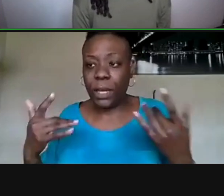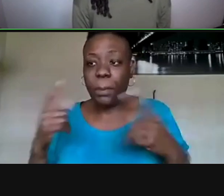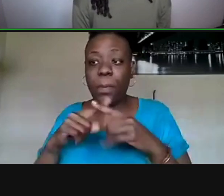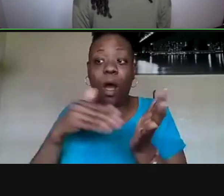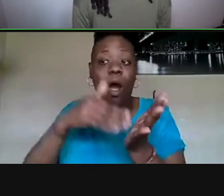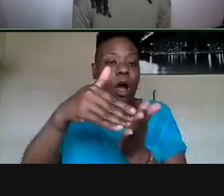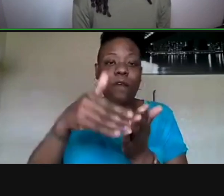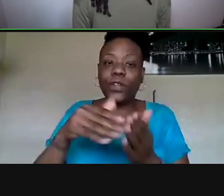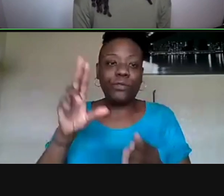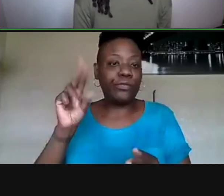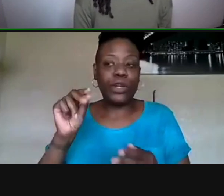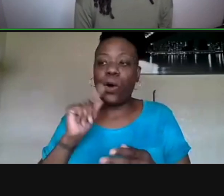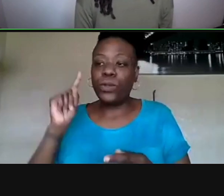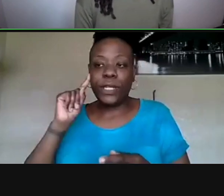interpreters for each of their events.